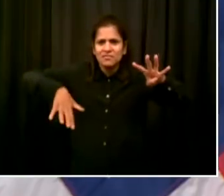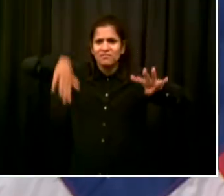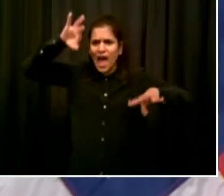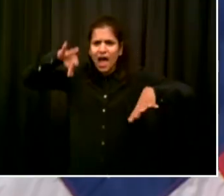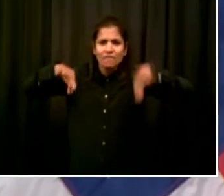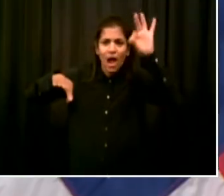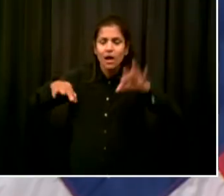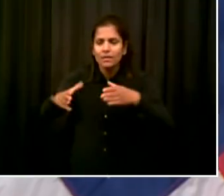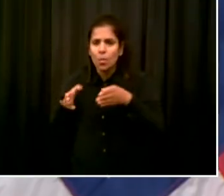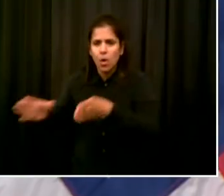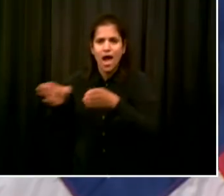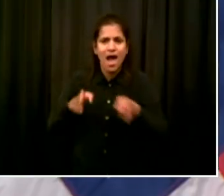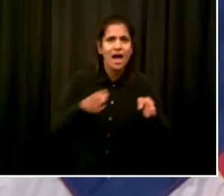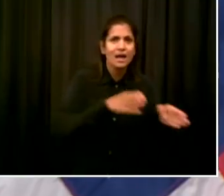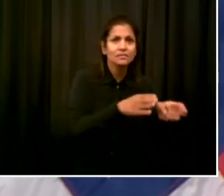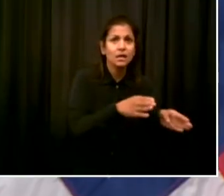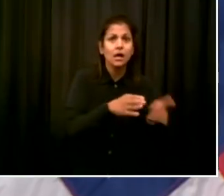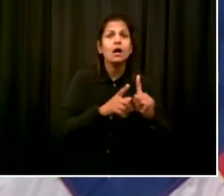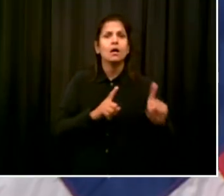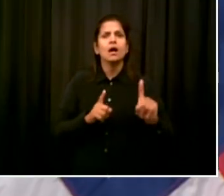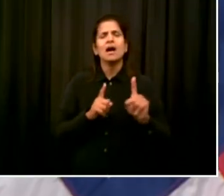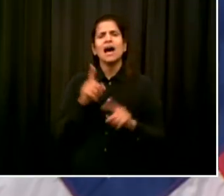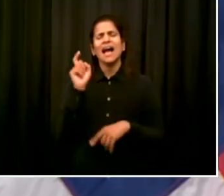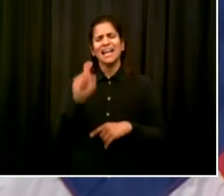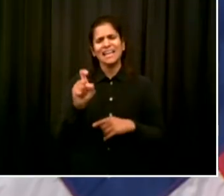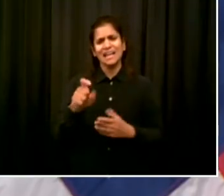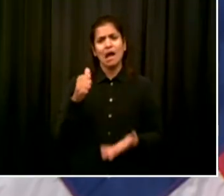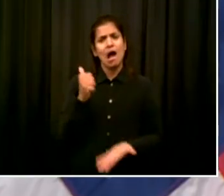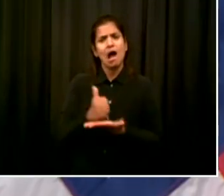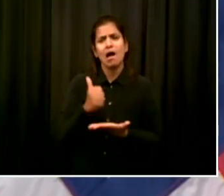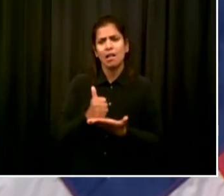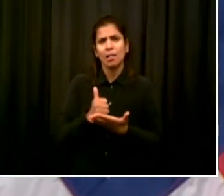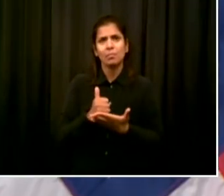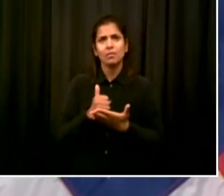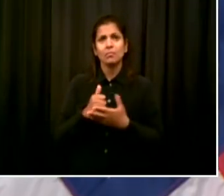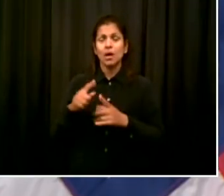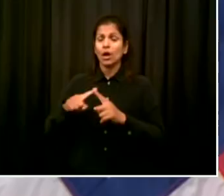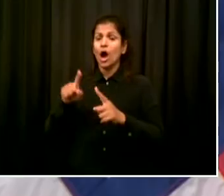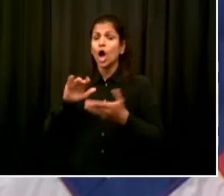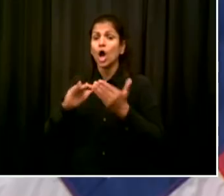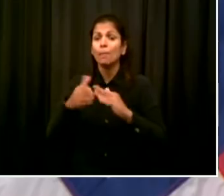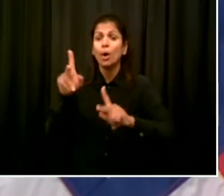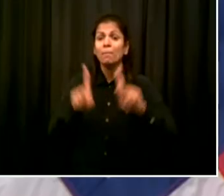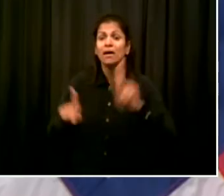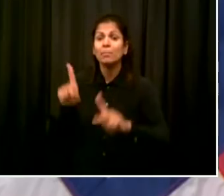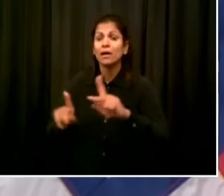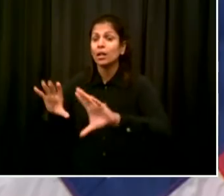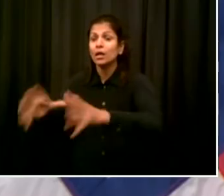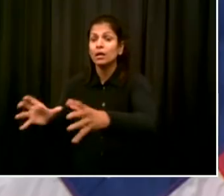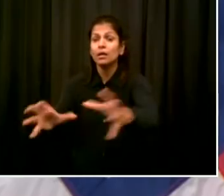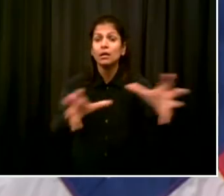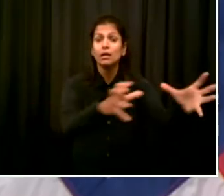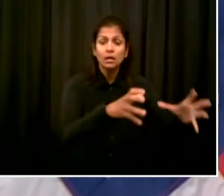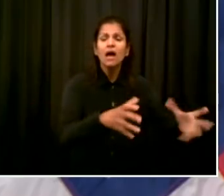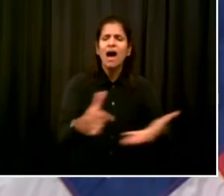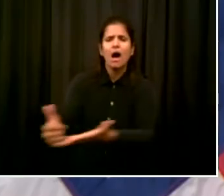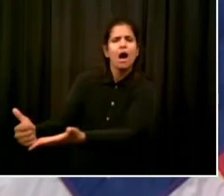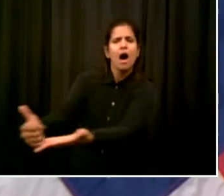IT, WE ARE GOING TO NEED A LOT OF HELP . WE NEED HELP FROM EVERYBODY I HAVE MENTIONED BEFORE, COMMUNITY MEMBERS, ELECTED